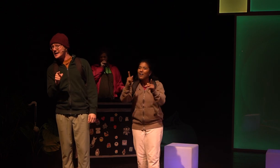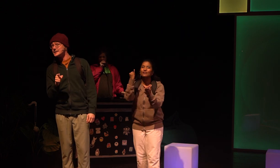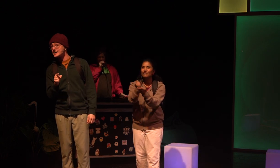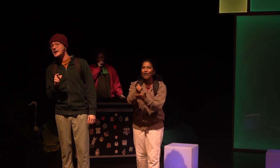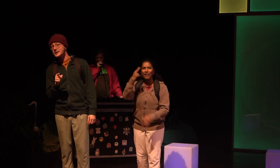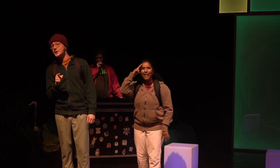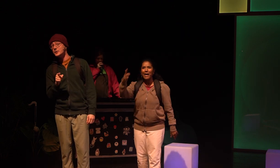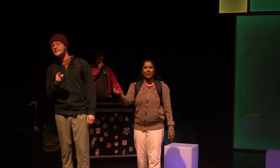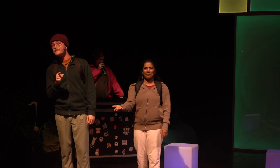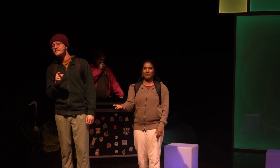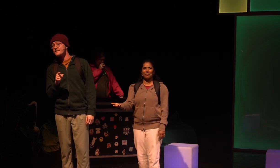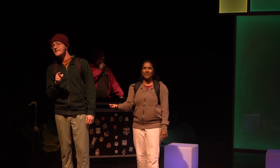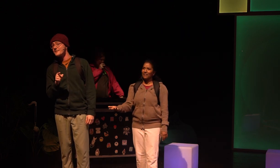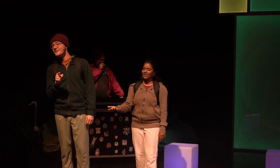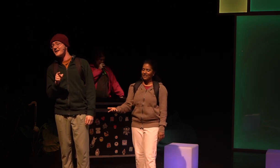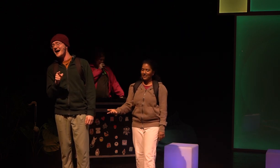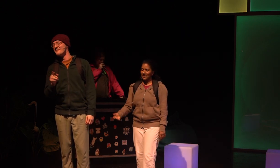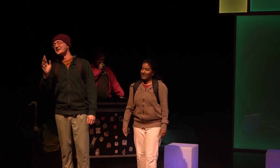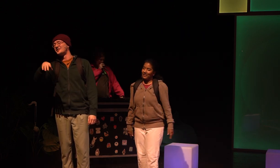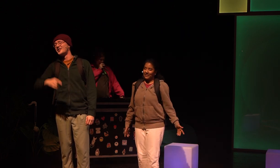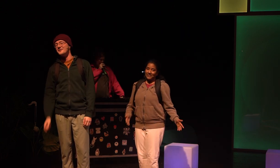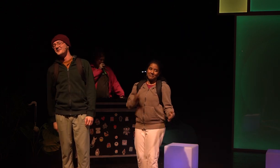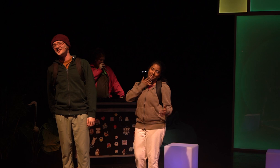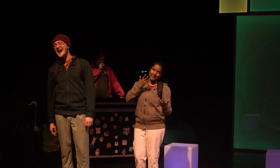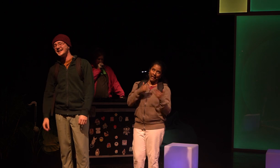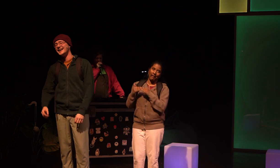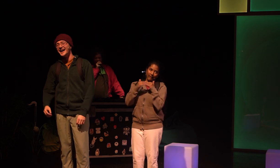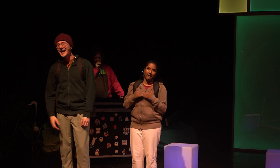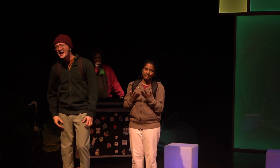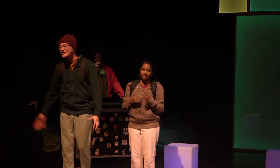people incorrectly call him, yeah, but it's a common mistake. He's got